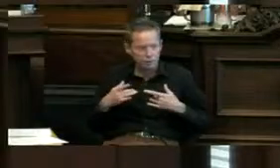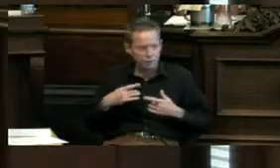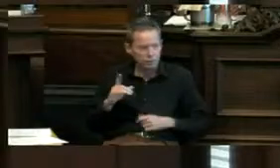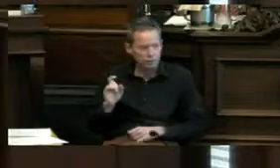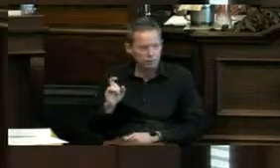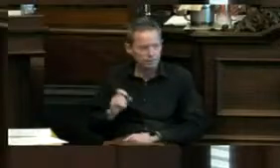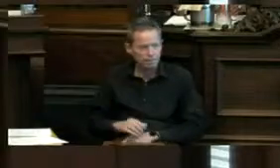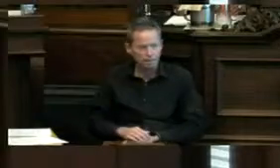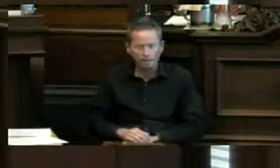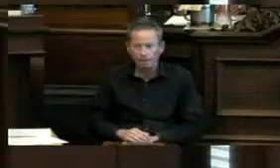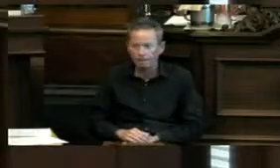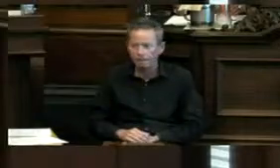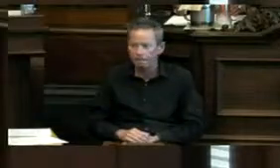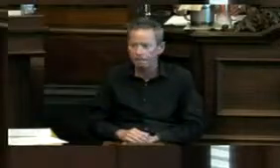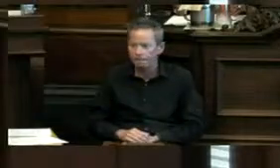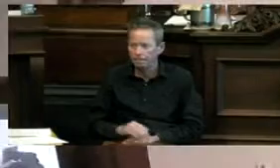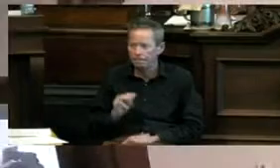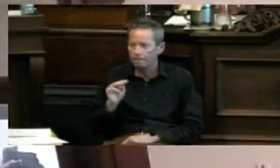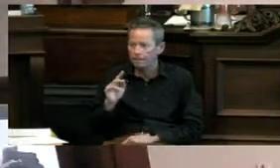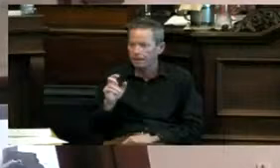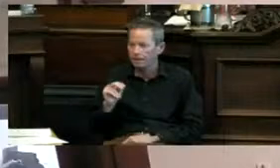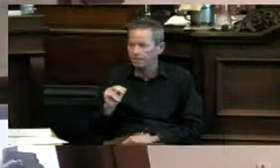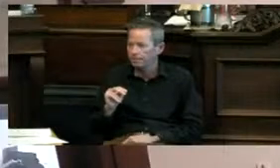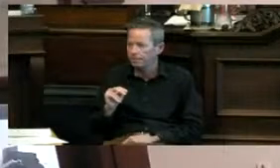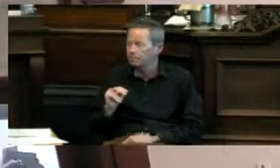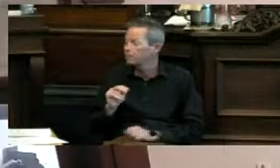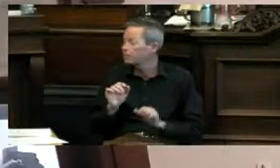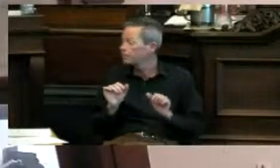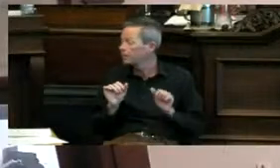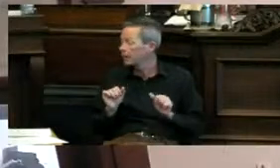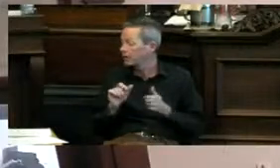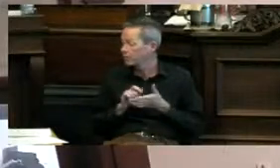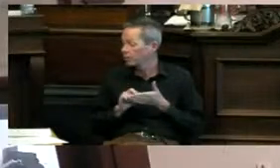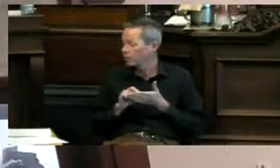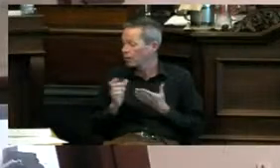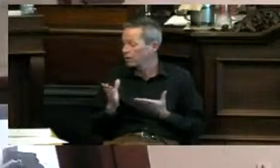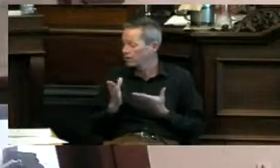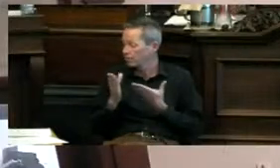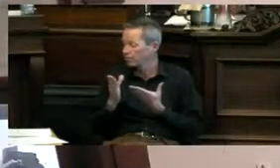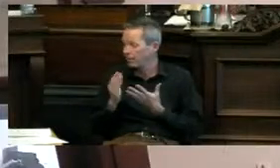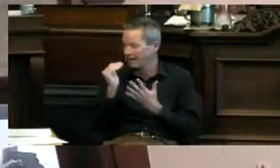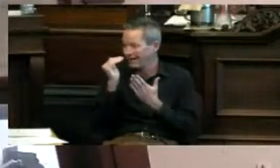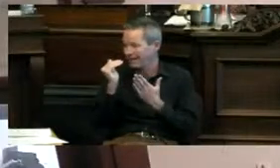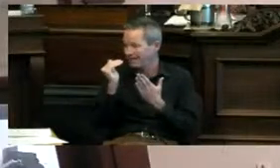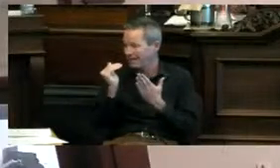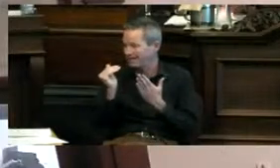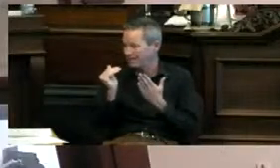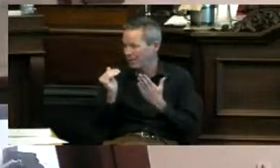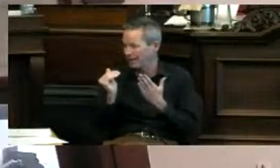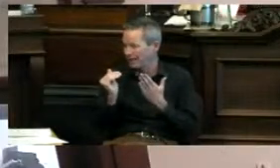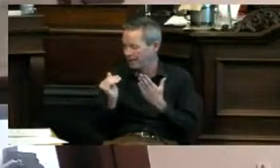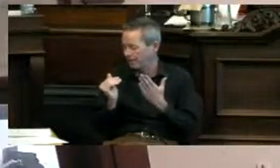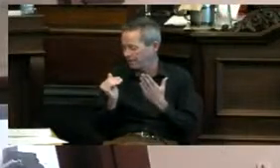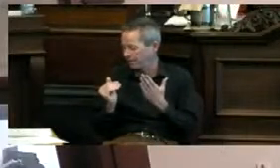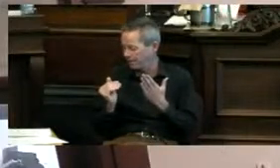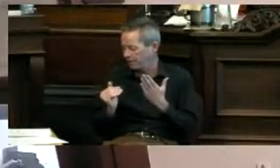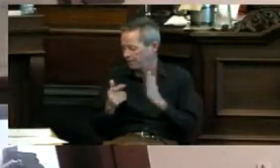used. So appreciate the quick work on that. Any questions that people may have about this introductory Councilmember